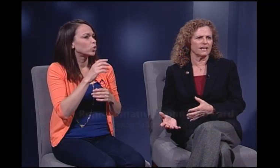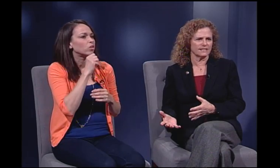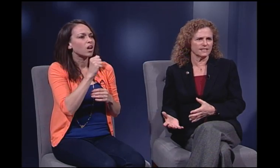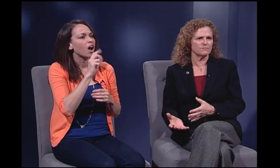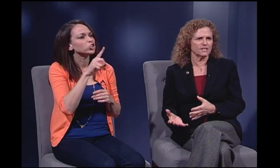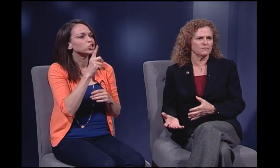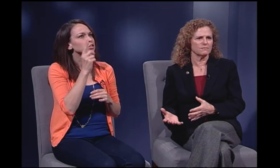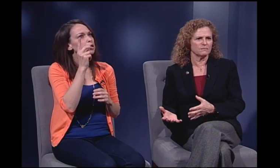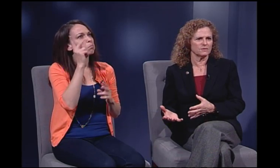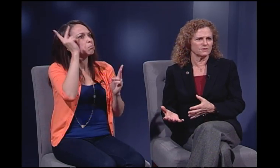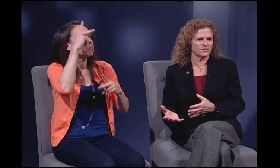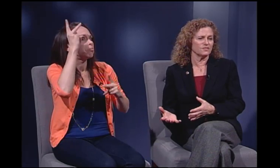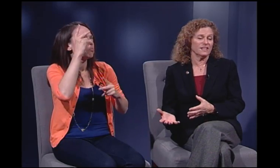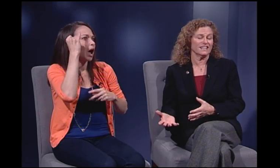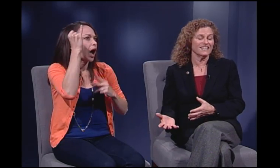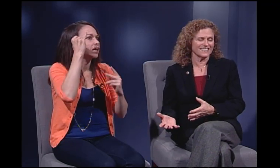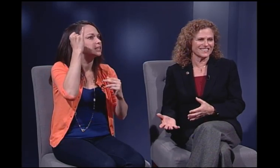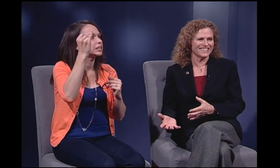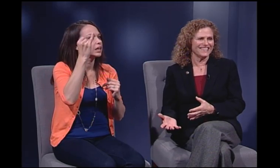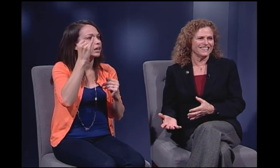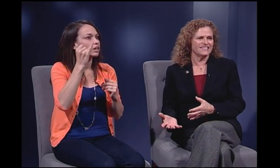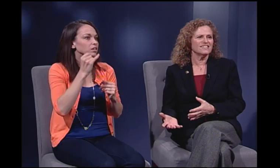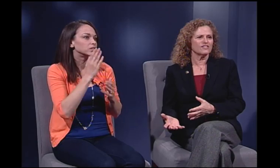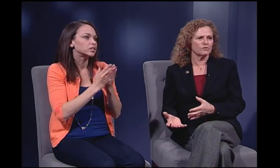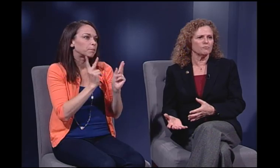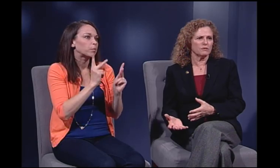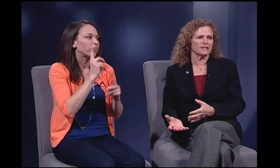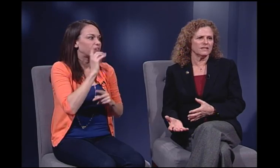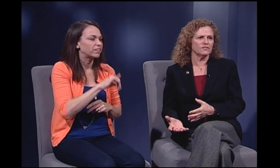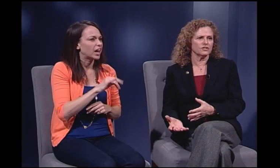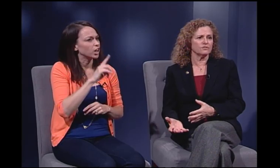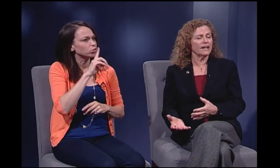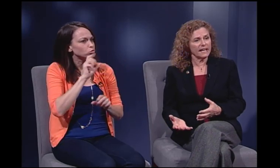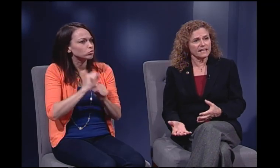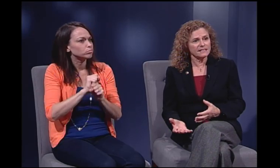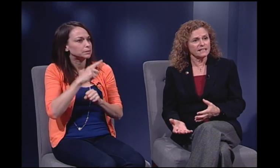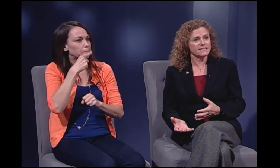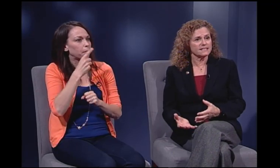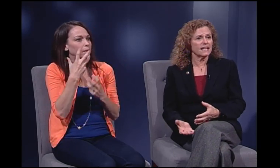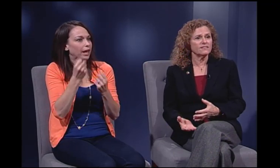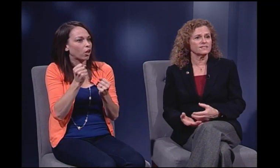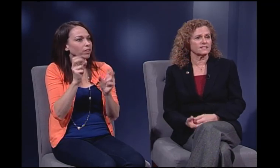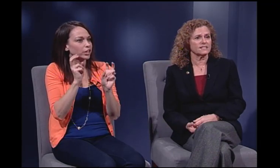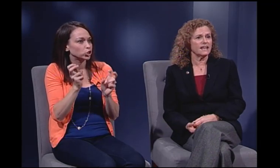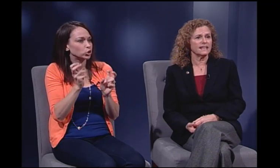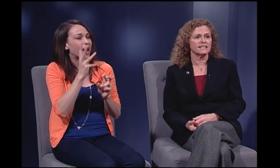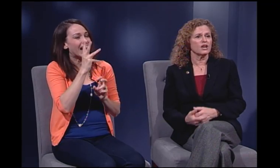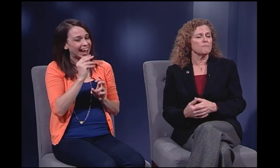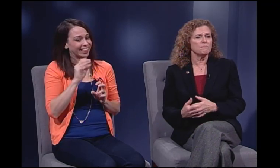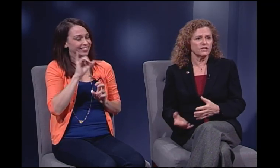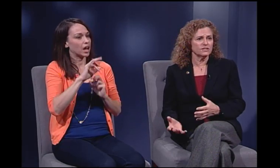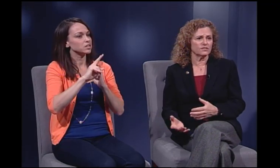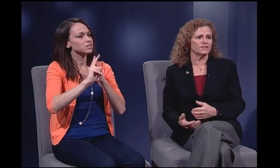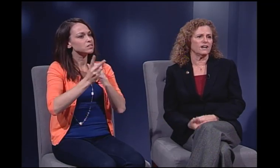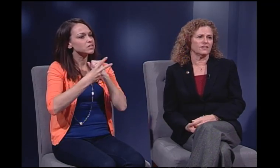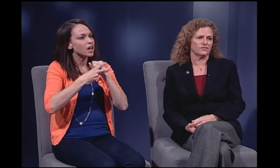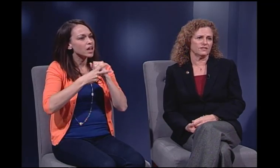as some seemed to think it is. This is a real public health issue and it saves the state millions of dollars